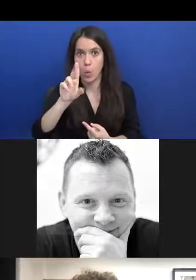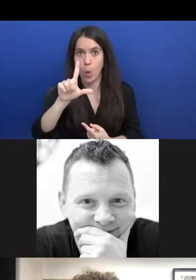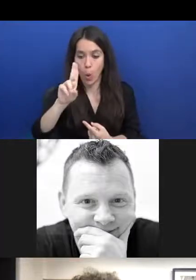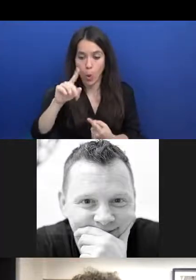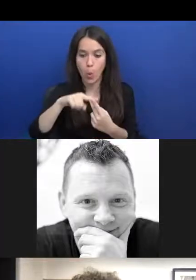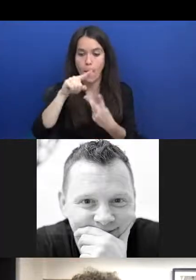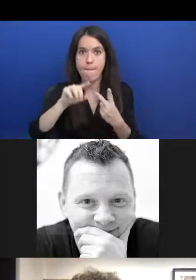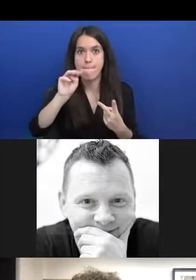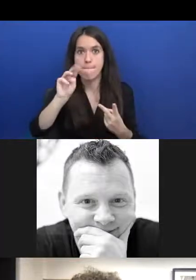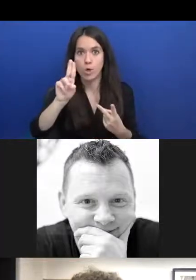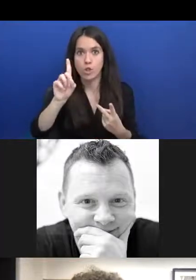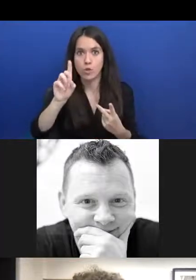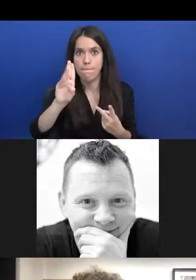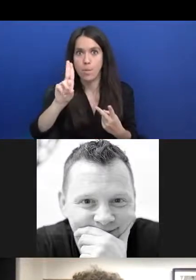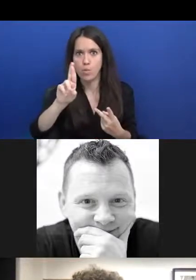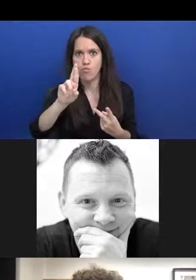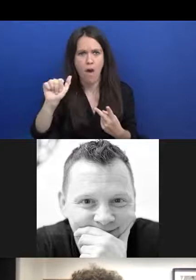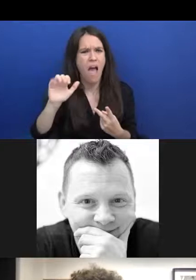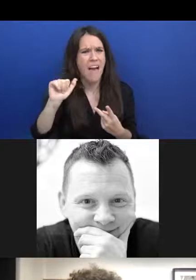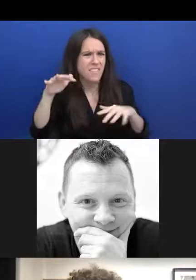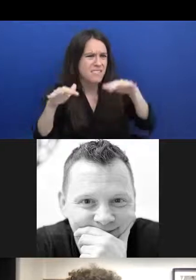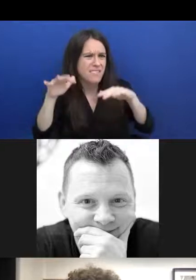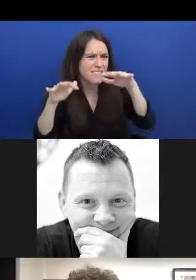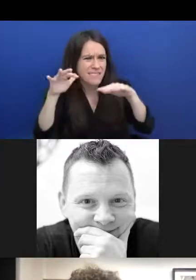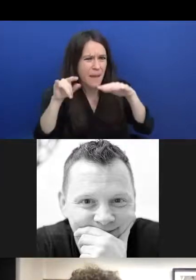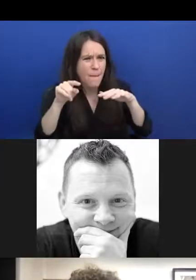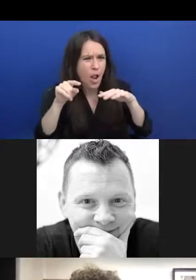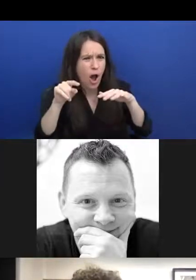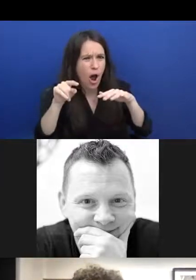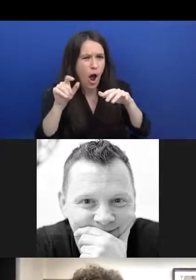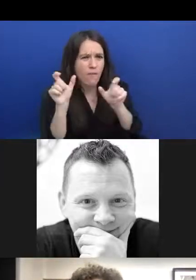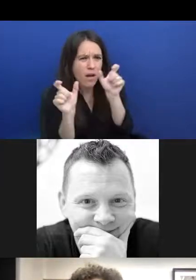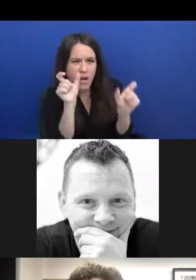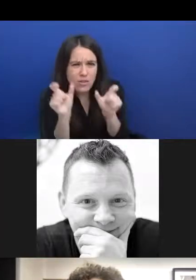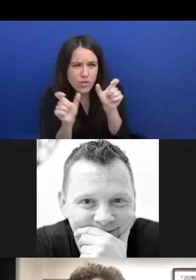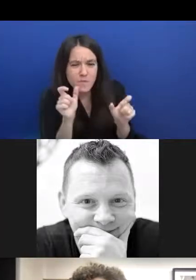distinct languages and she reconstructs that as as a result of small-scale multilingualism